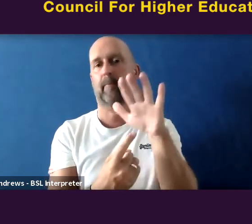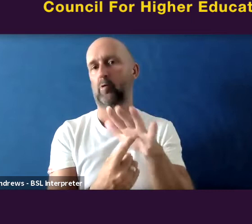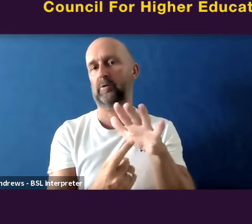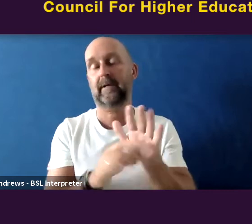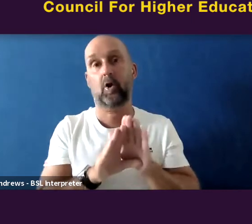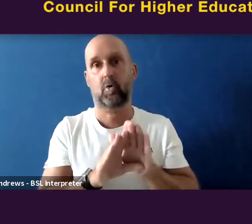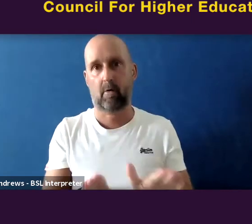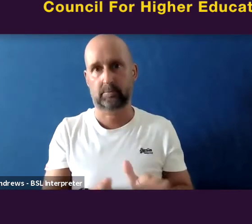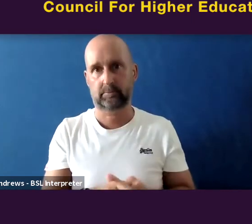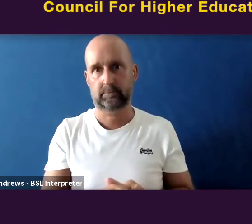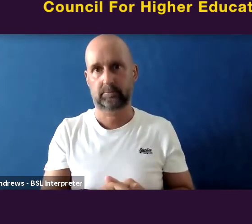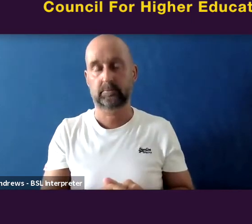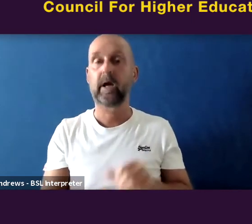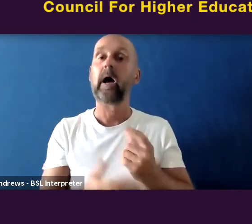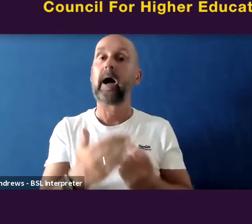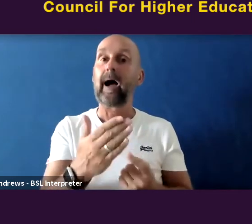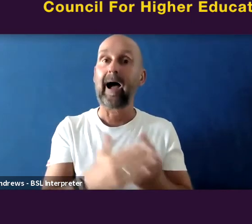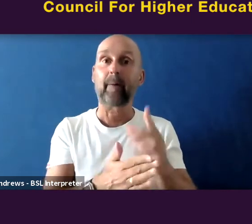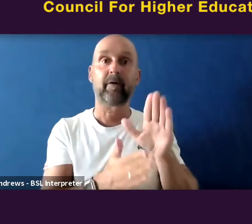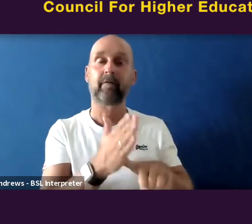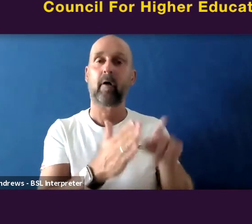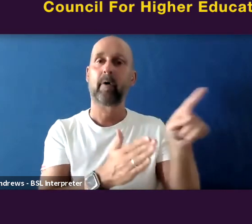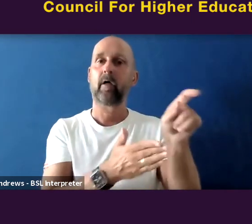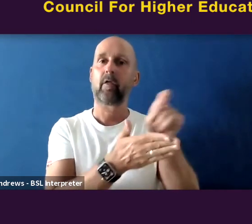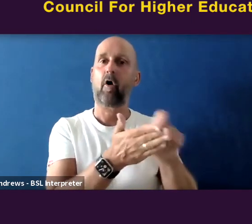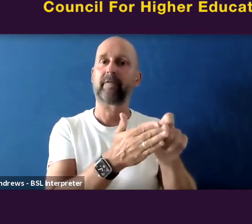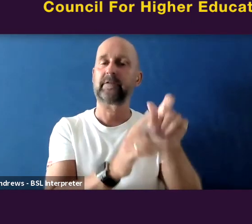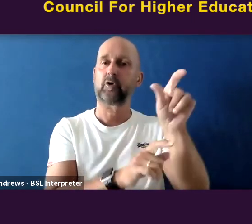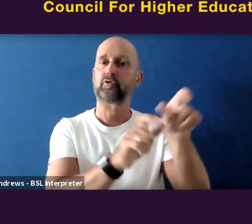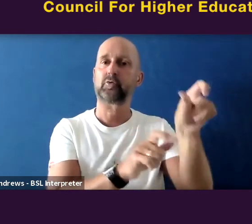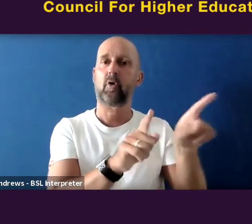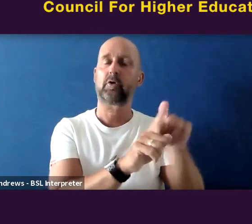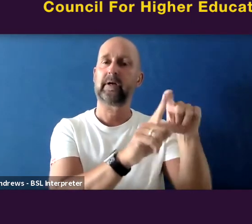this has happened within the Office for Students and the Dept for Education in England